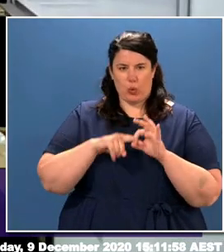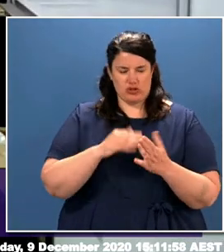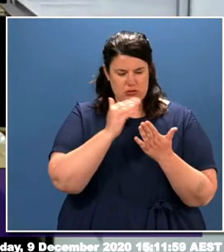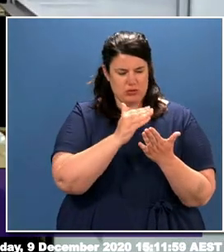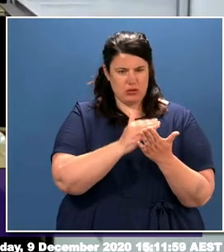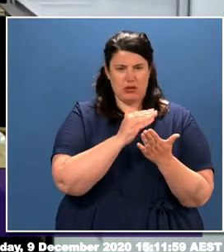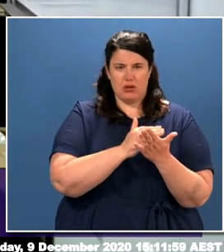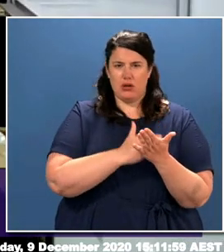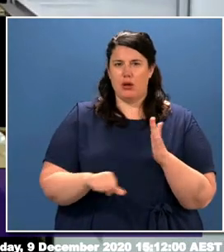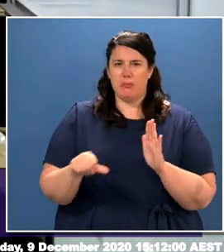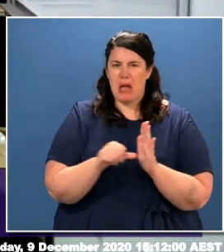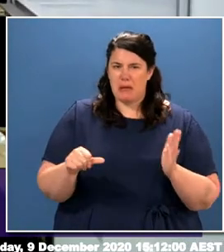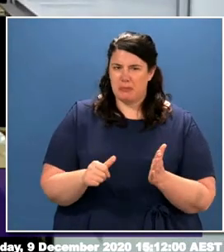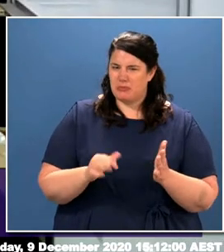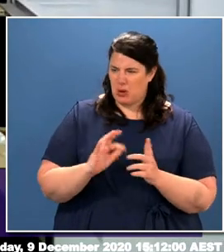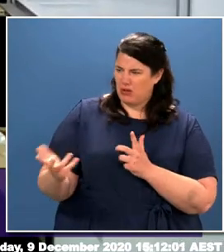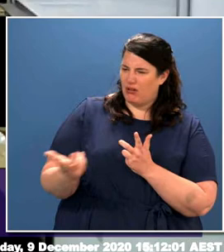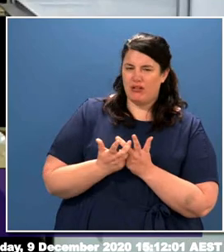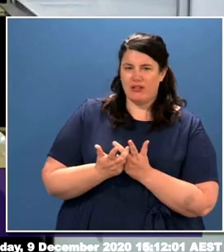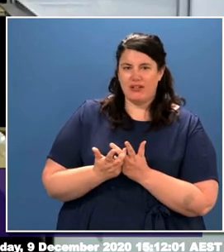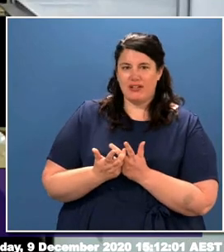And we still have weird ideas about what work looks like.